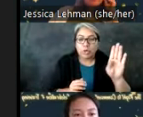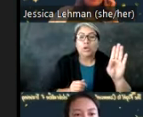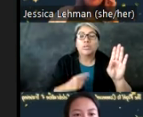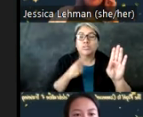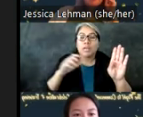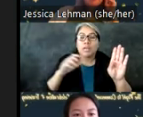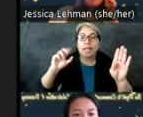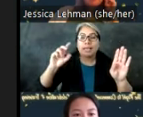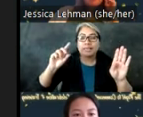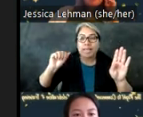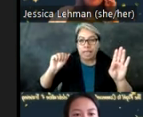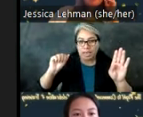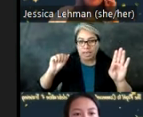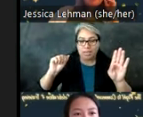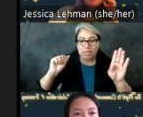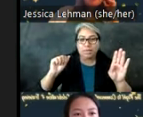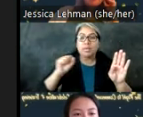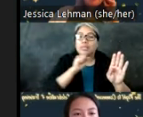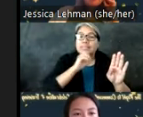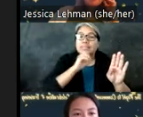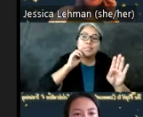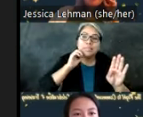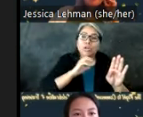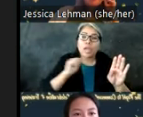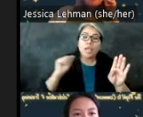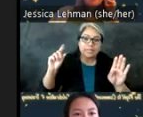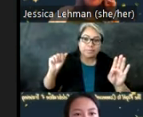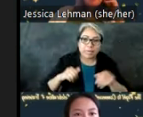to noon. And you can watch it live in